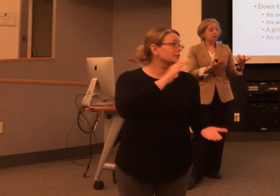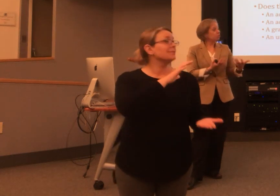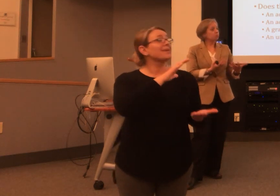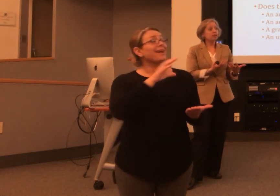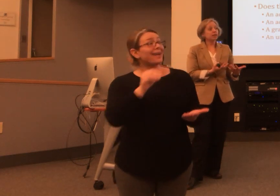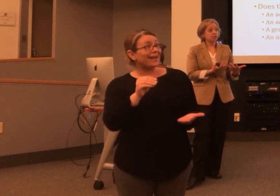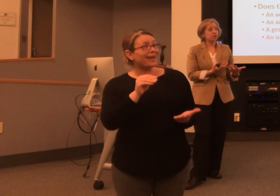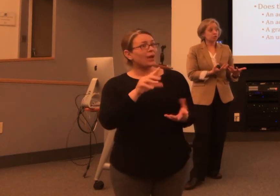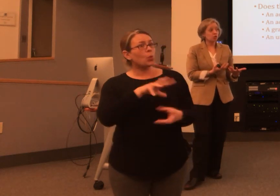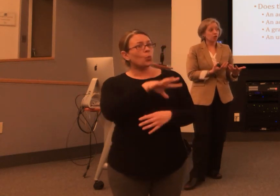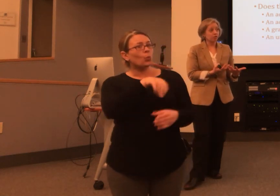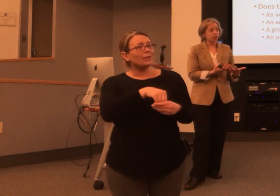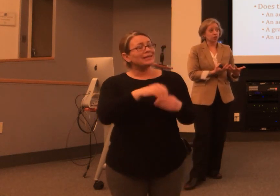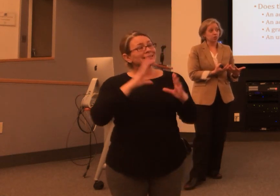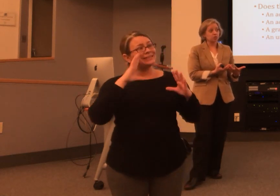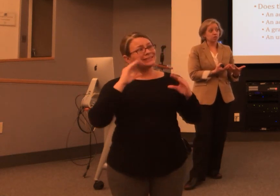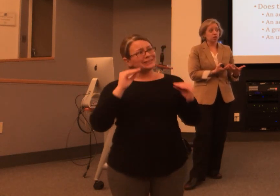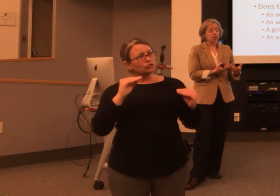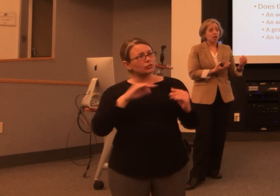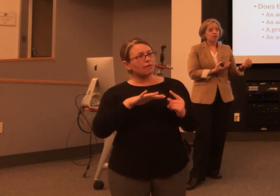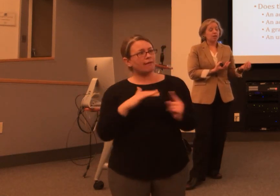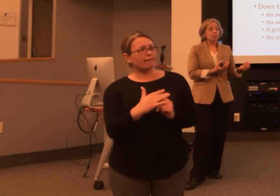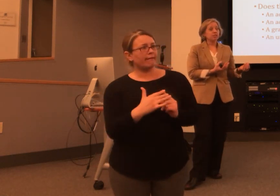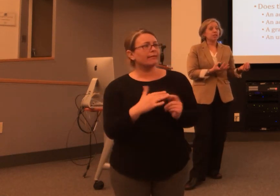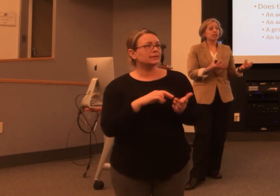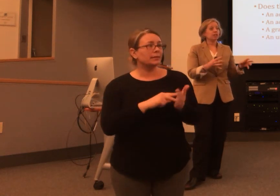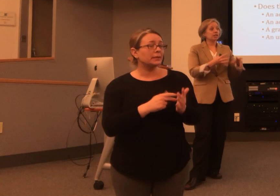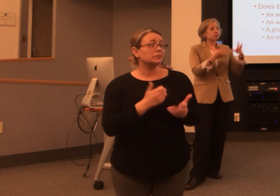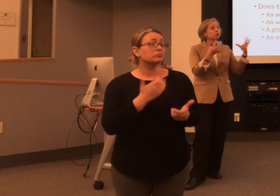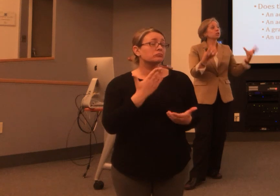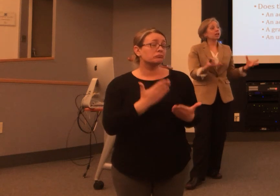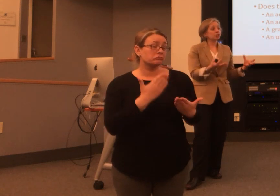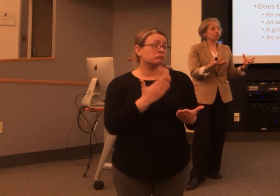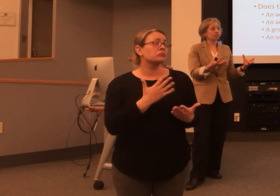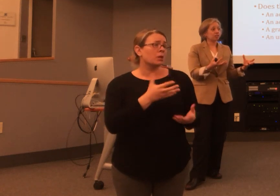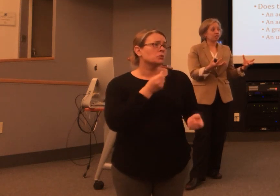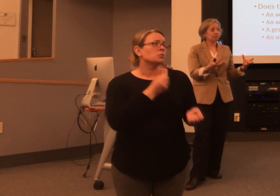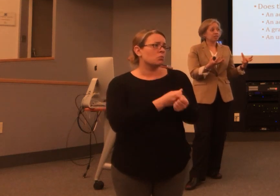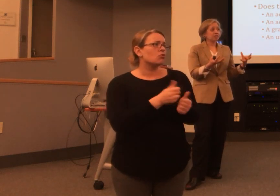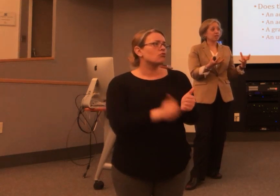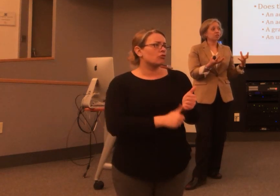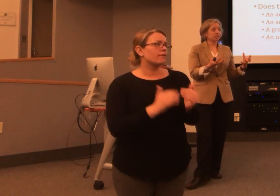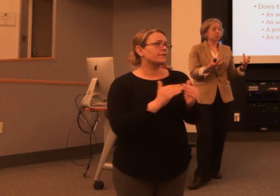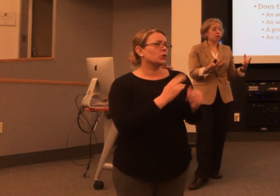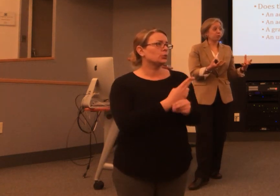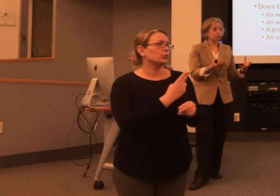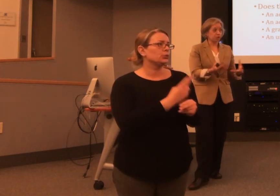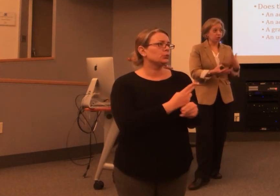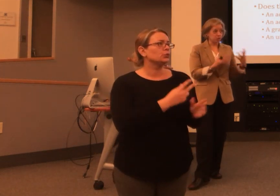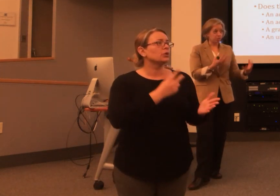sounds to me like it's a very strong fair use. Now that being said, the creation sounds like it's probably fair use.